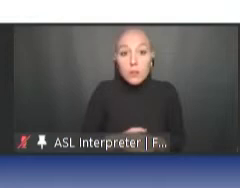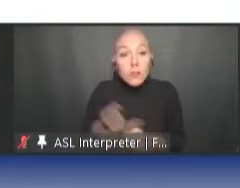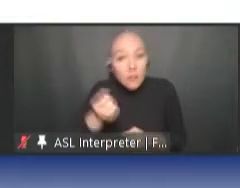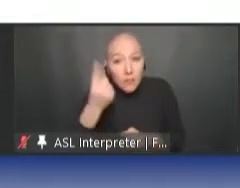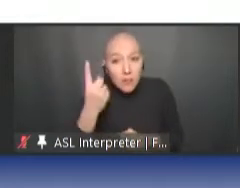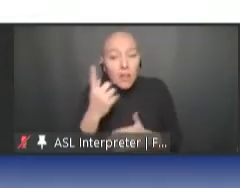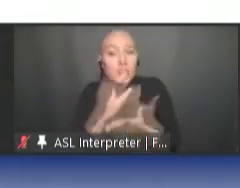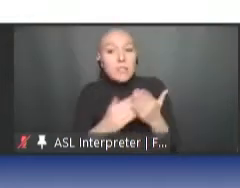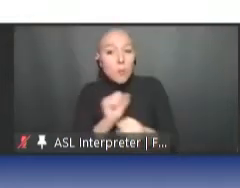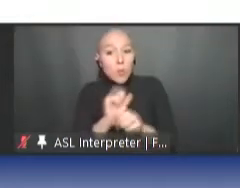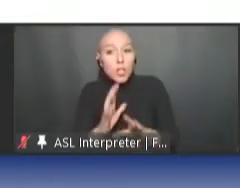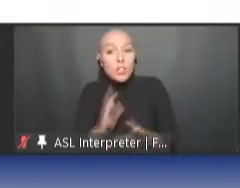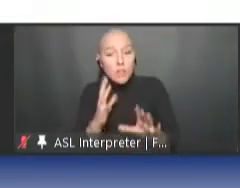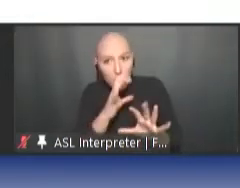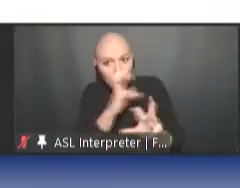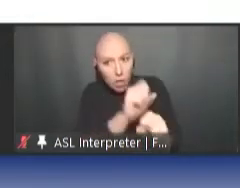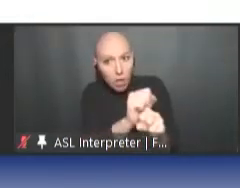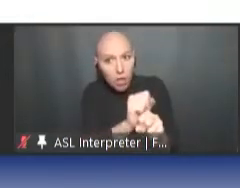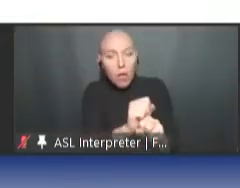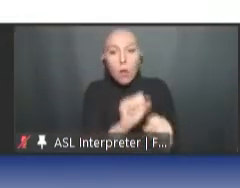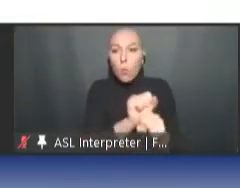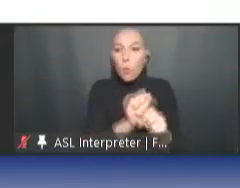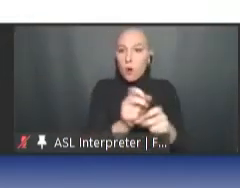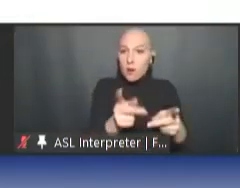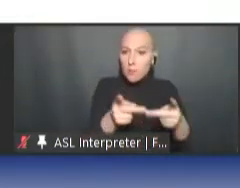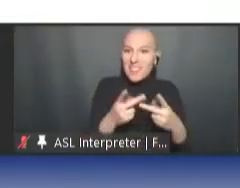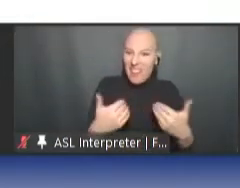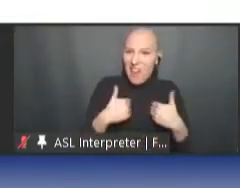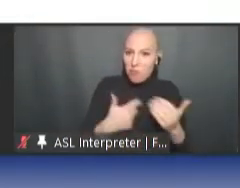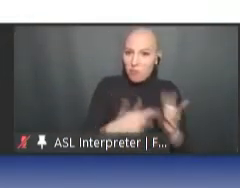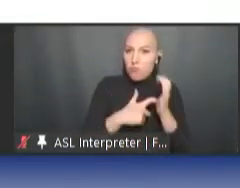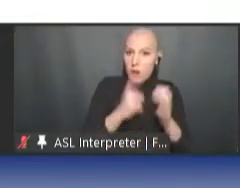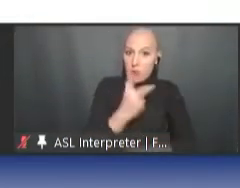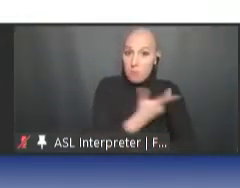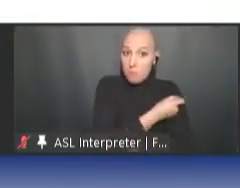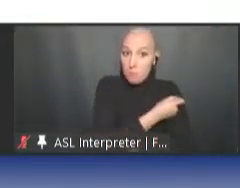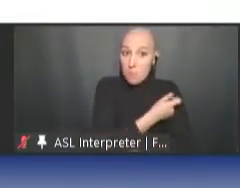While one in three are concerned about employees leaving the organization due to vaccine mandates,